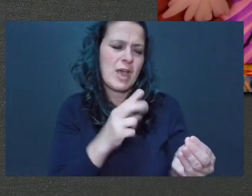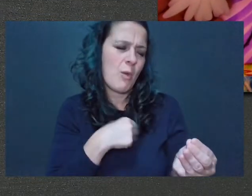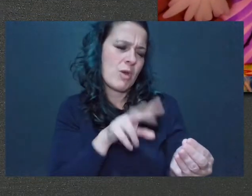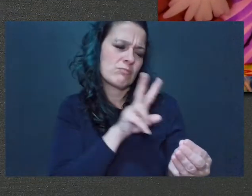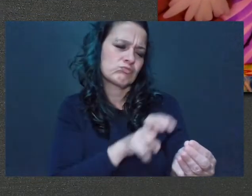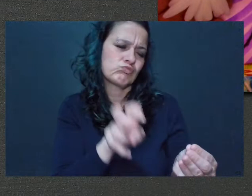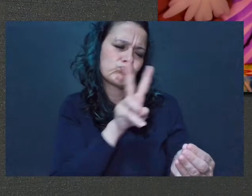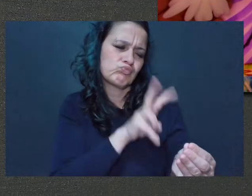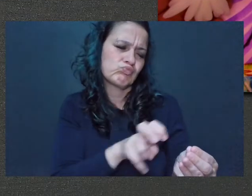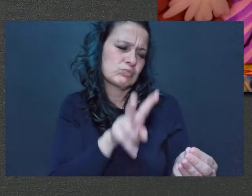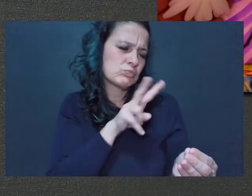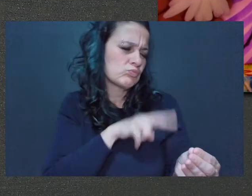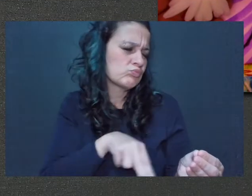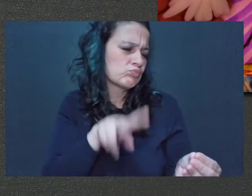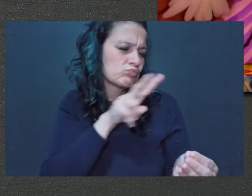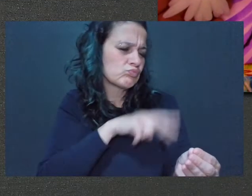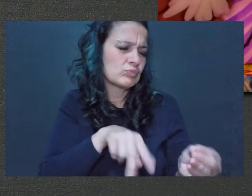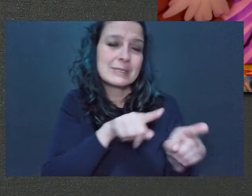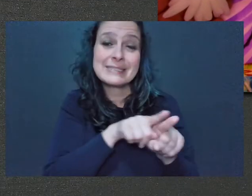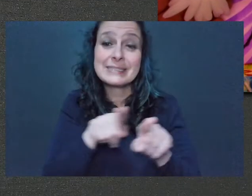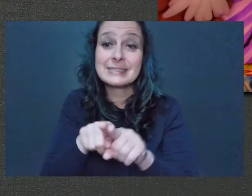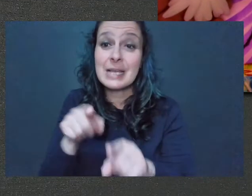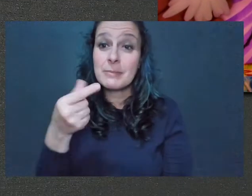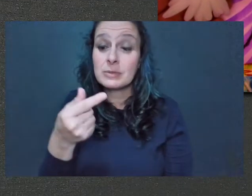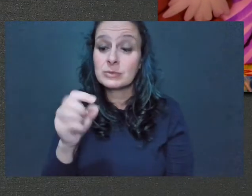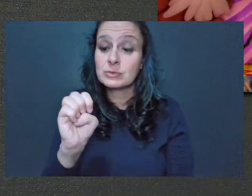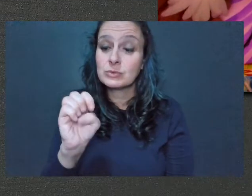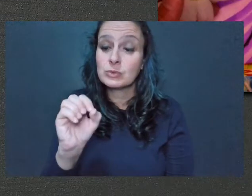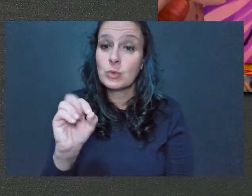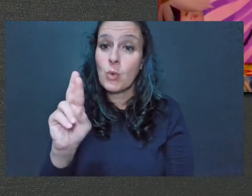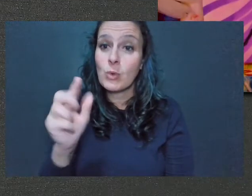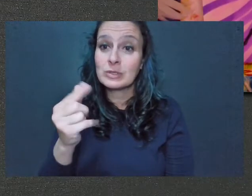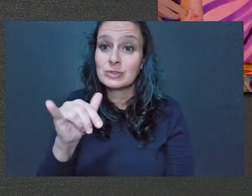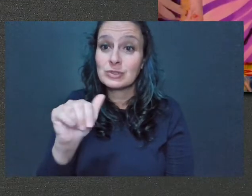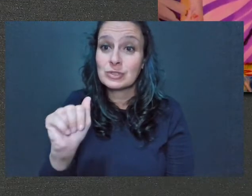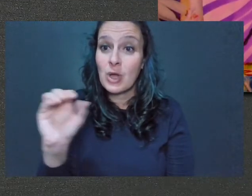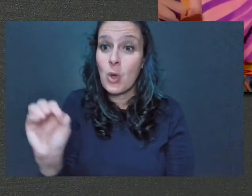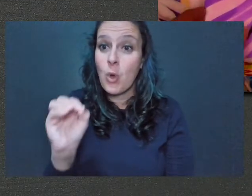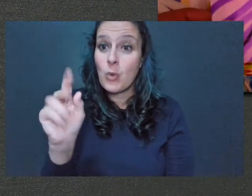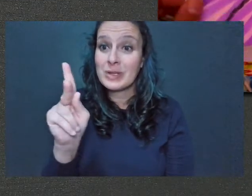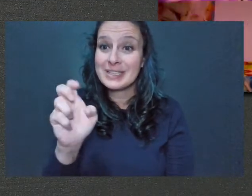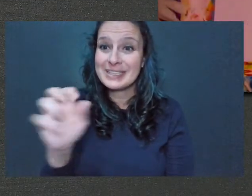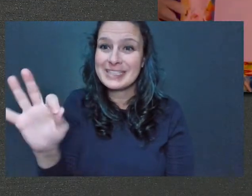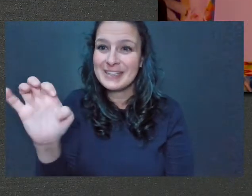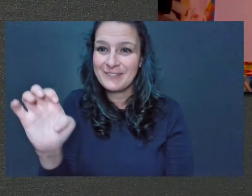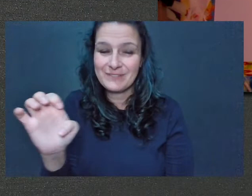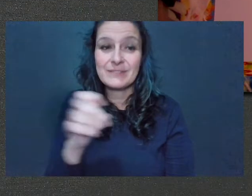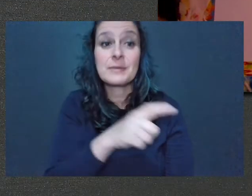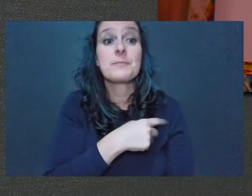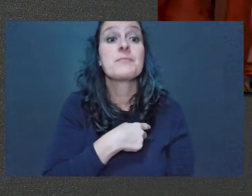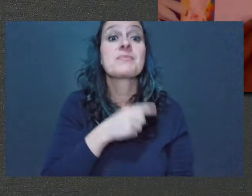I'm gonna observe like Georgia O'Keeffe did. I have my paper.